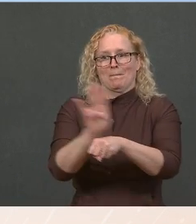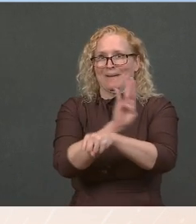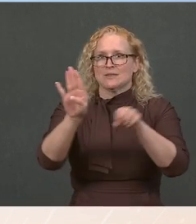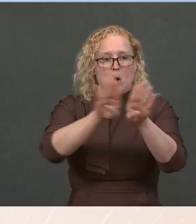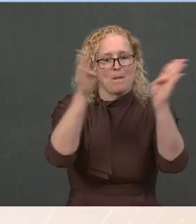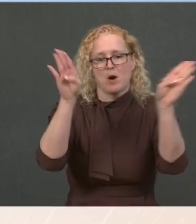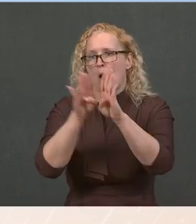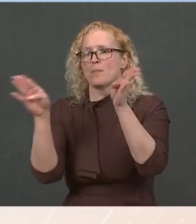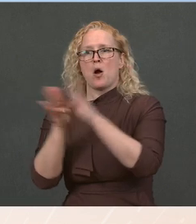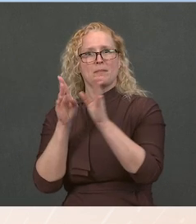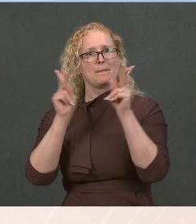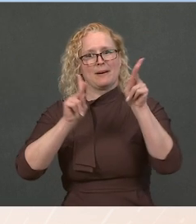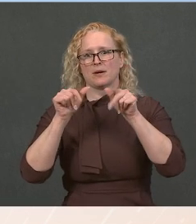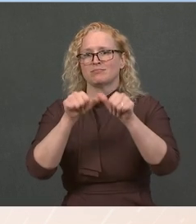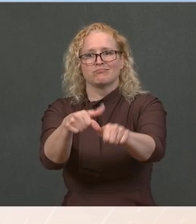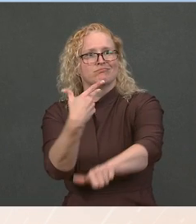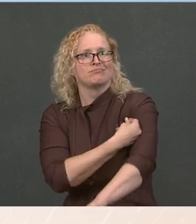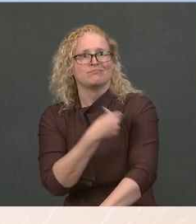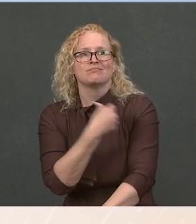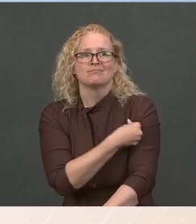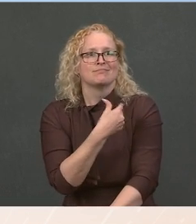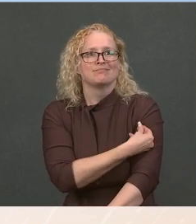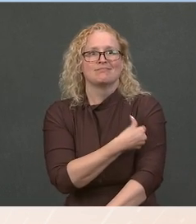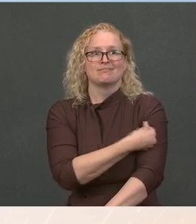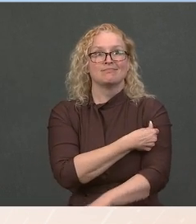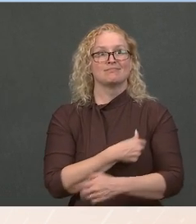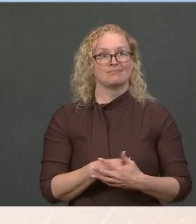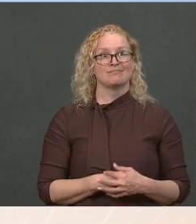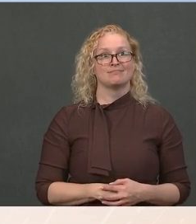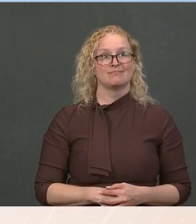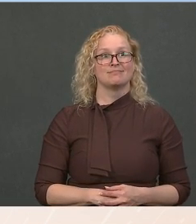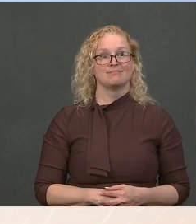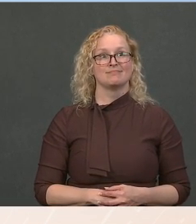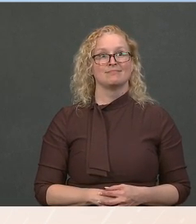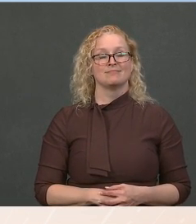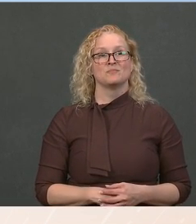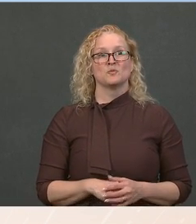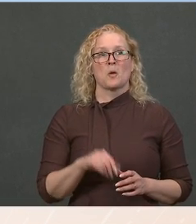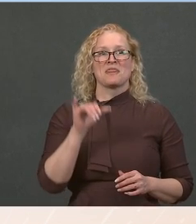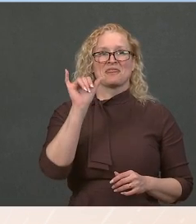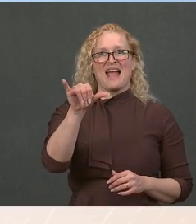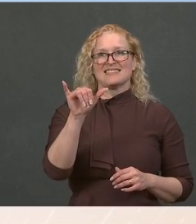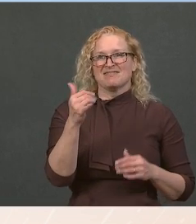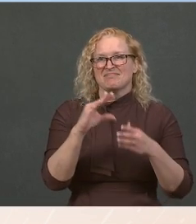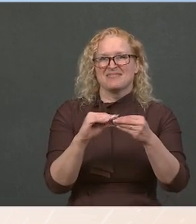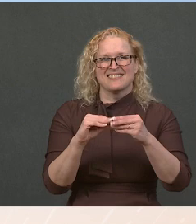you know, I could go back to it -- The Press: Yeah, I heard you. Ms. Jean-Pierre: -- about how I gave an update of this week on how --